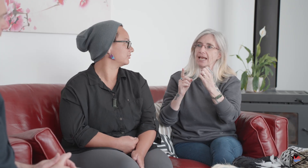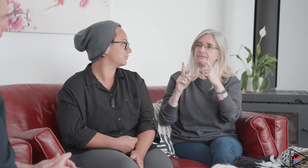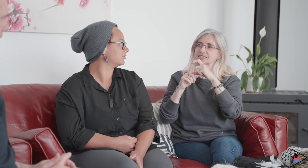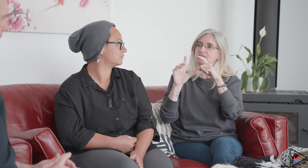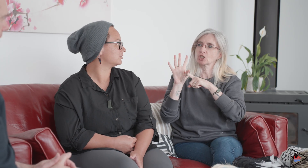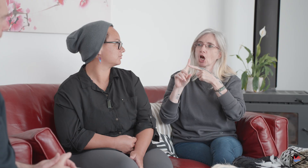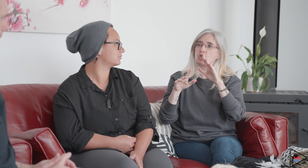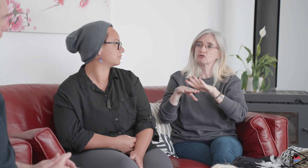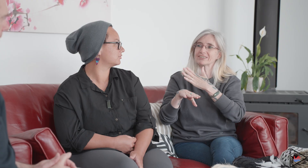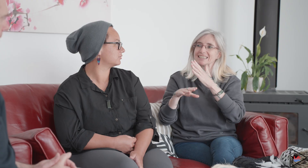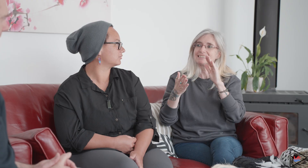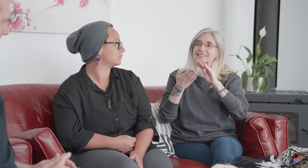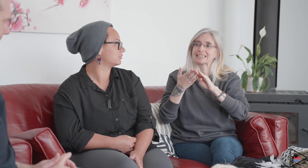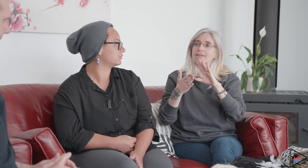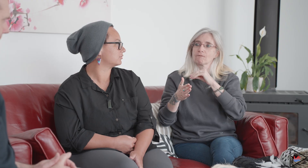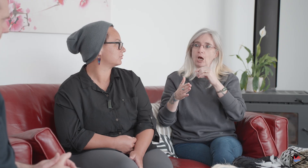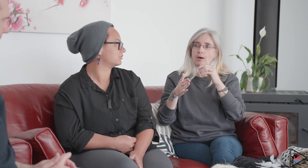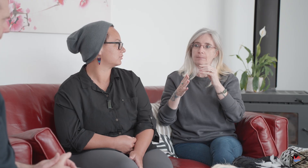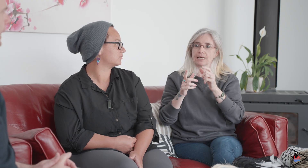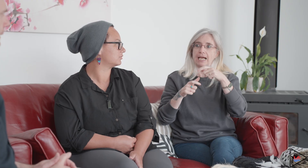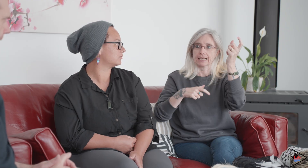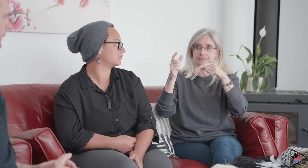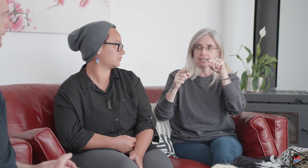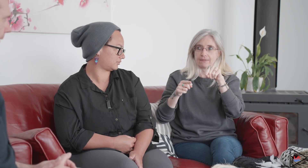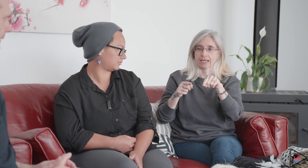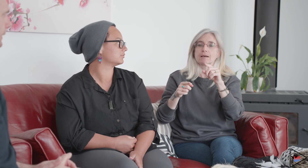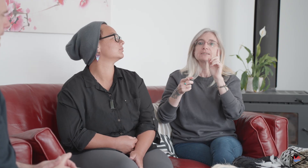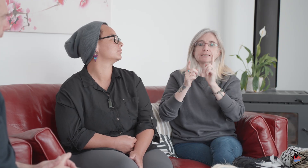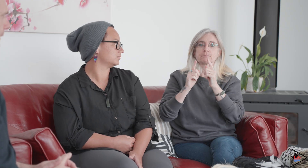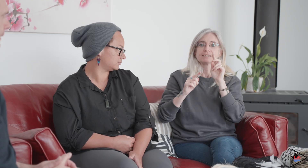take it out. It'll be bleached whiter at that point. There might still be a bit of green dye